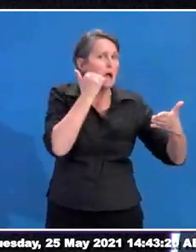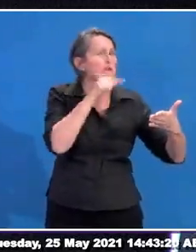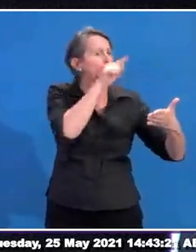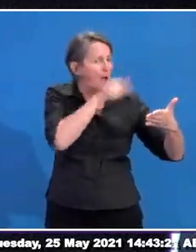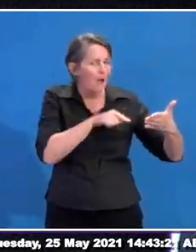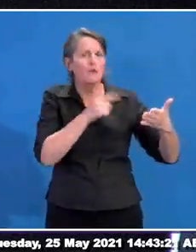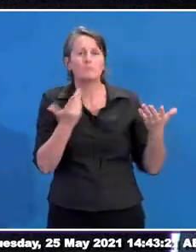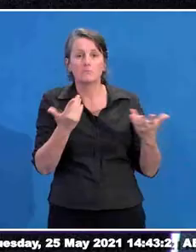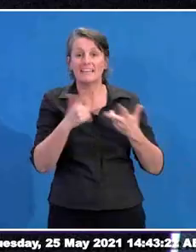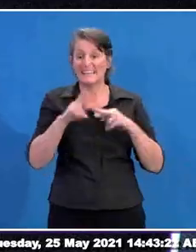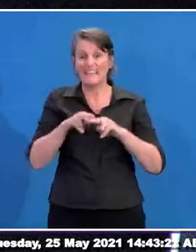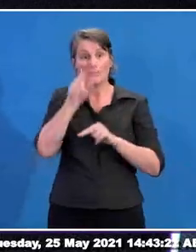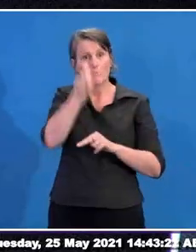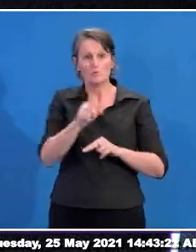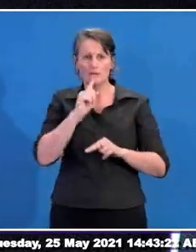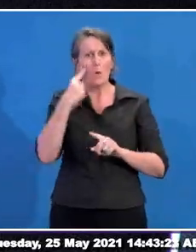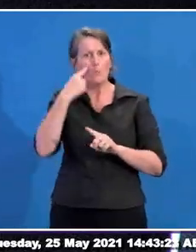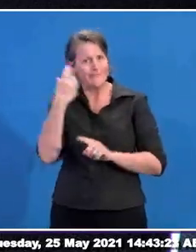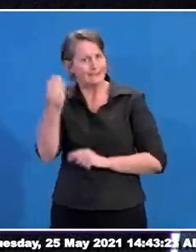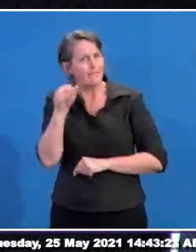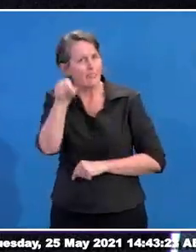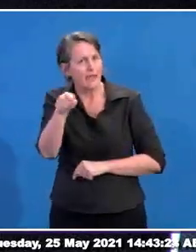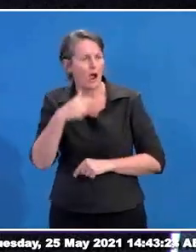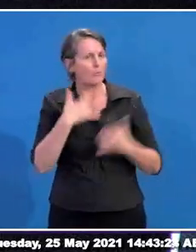was at the same time on shift.